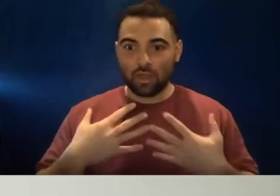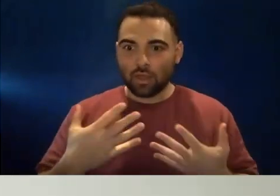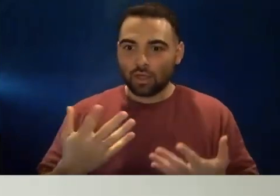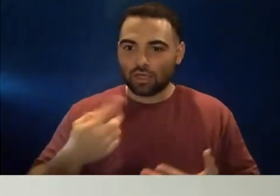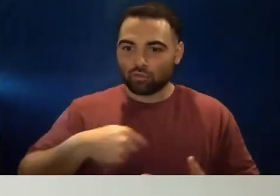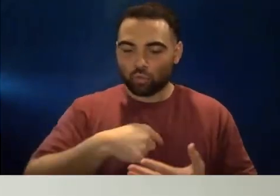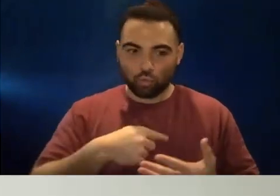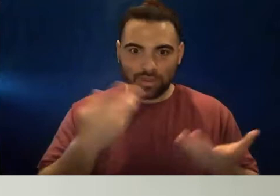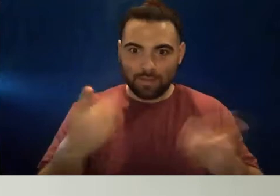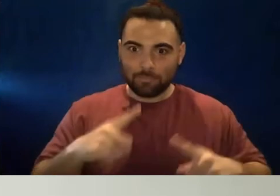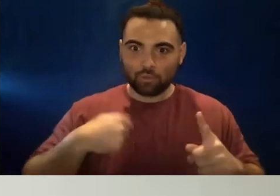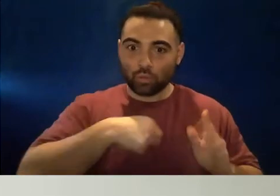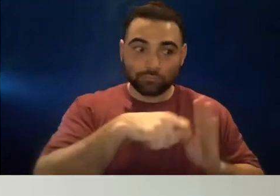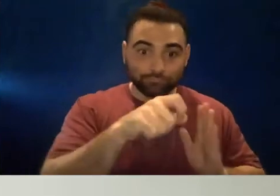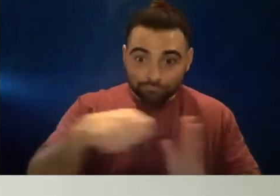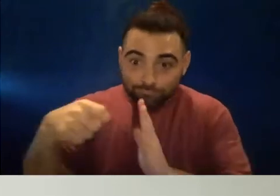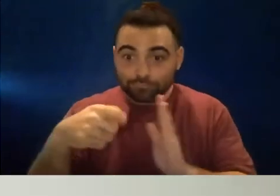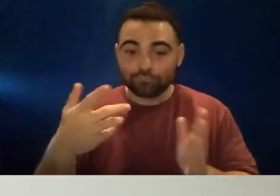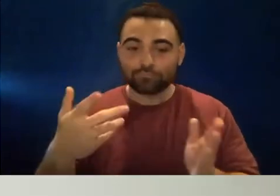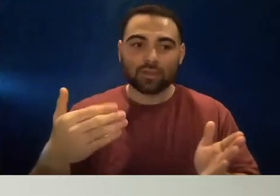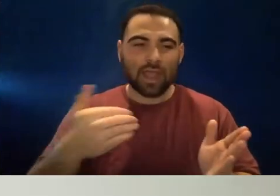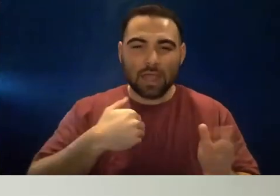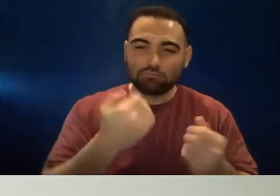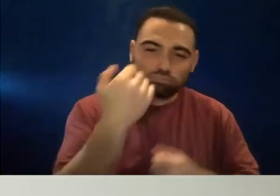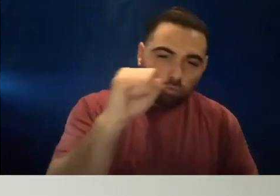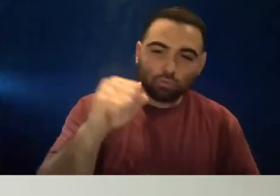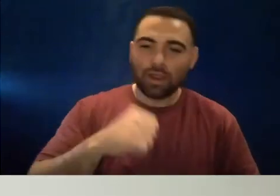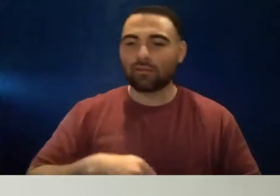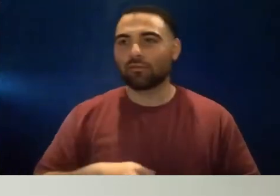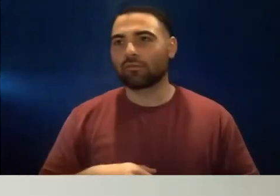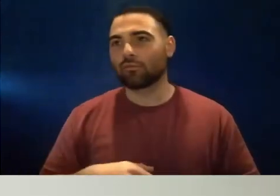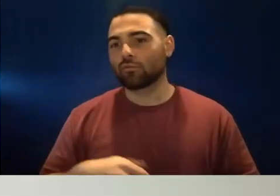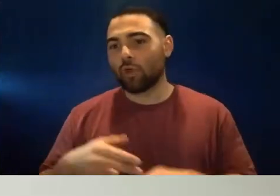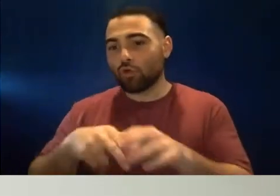from various protests from right along said that there was a lot of material to work with.